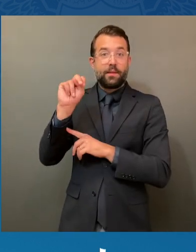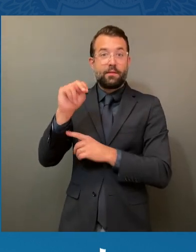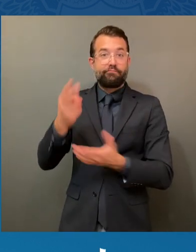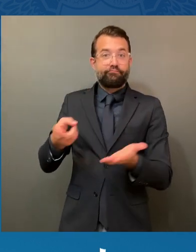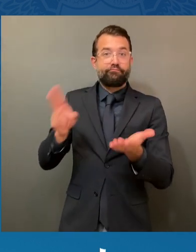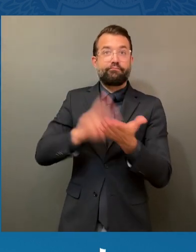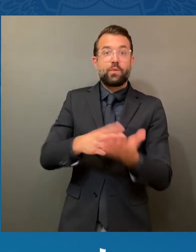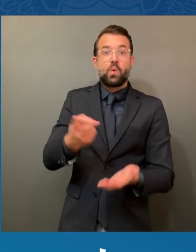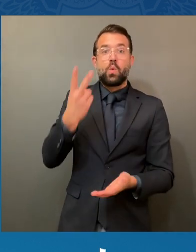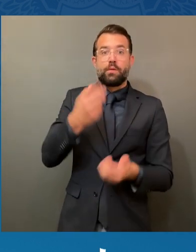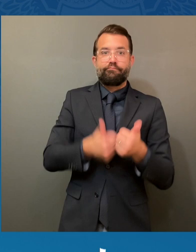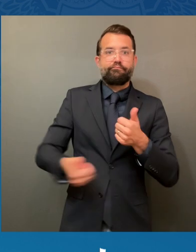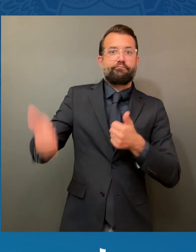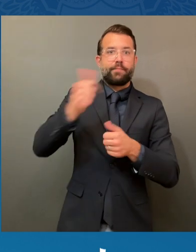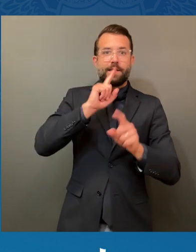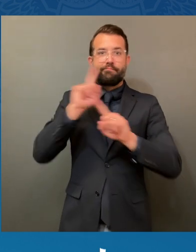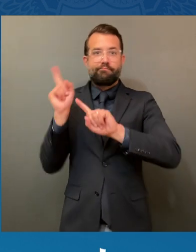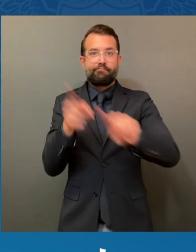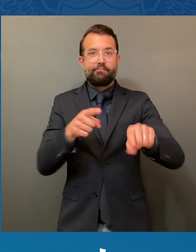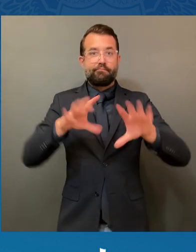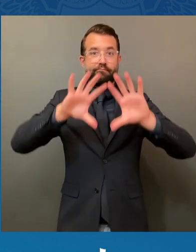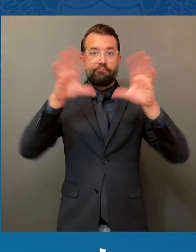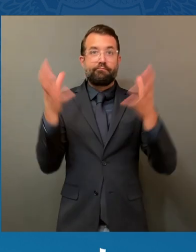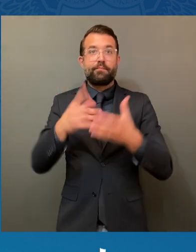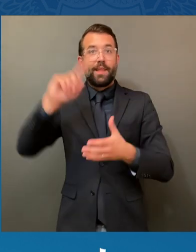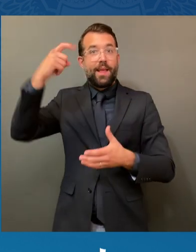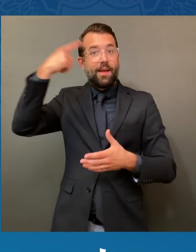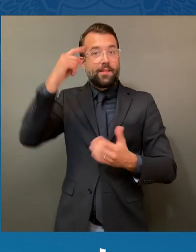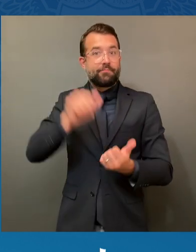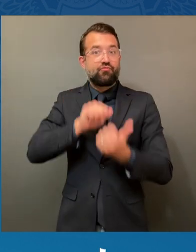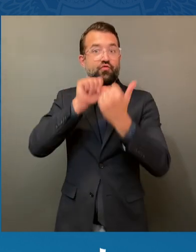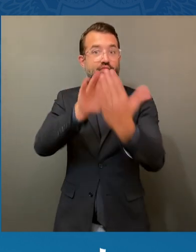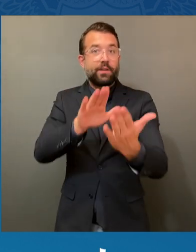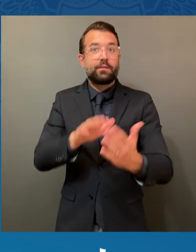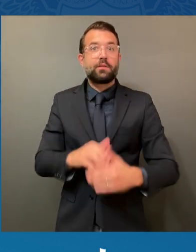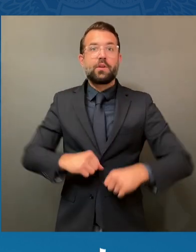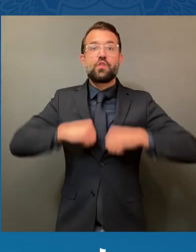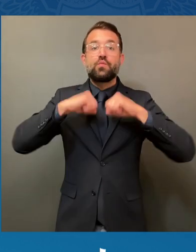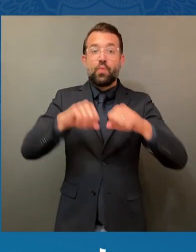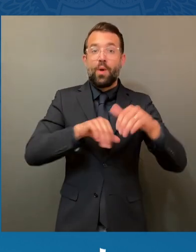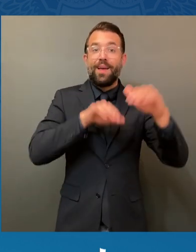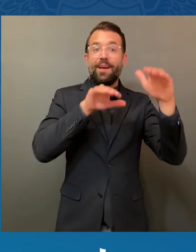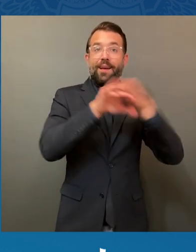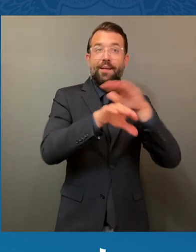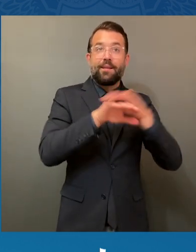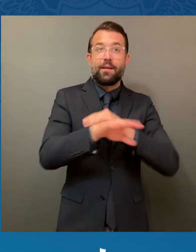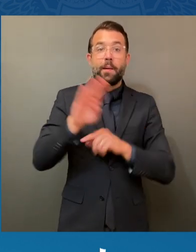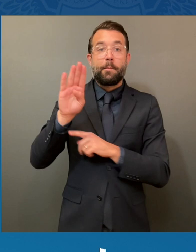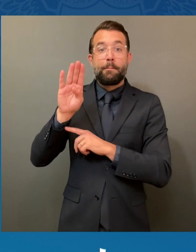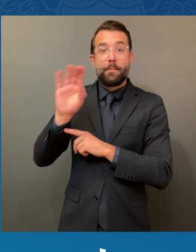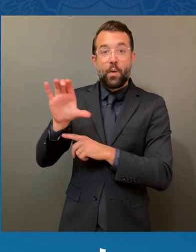to protect access to abortion care, the right to contraception, and the safety of providers and clinics.